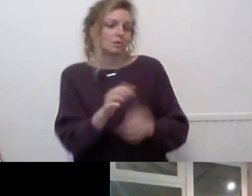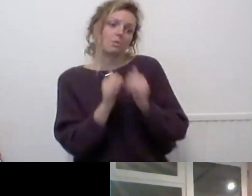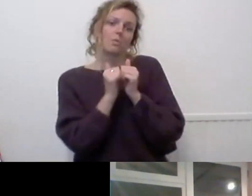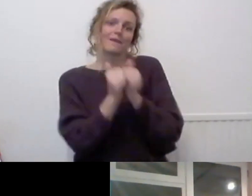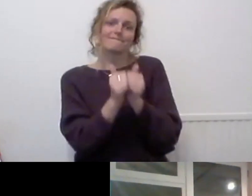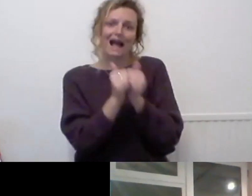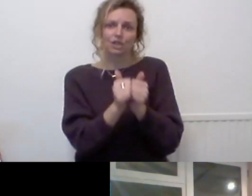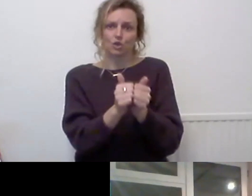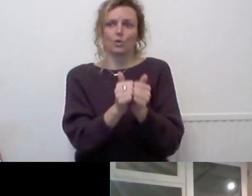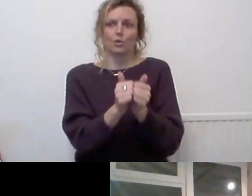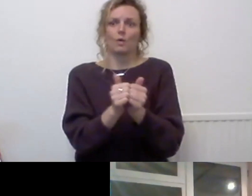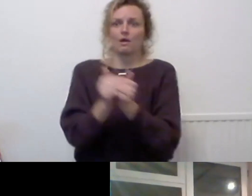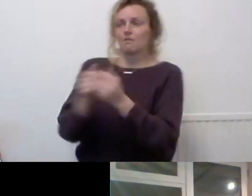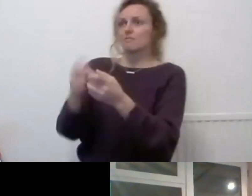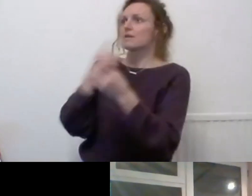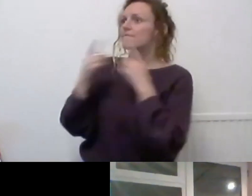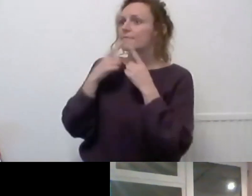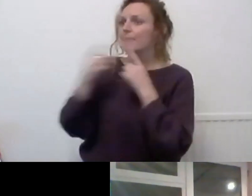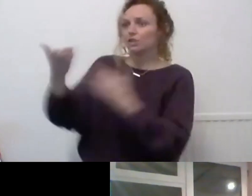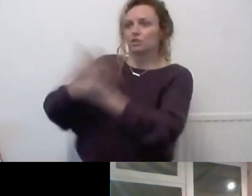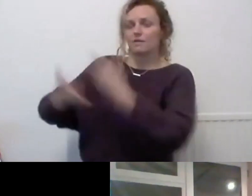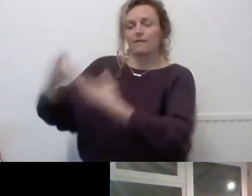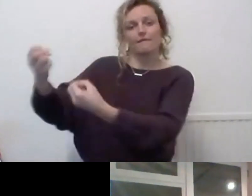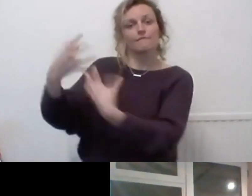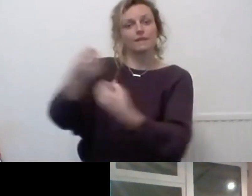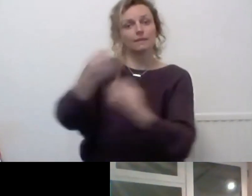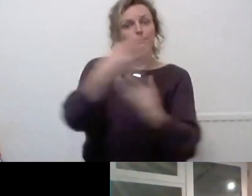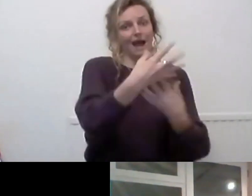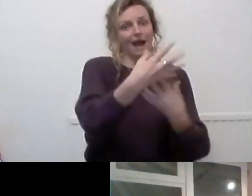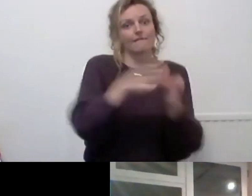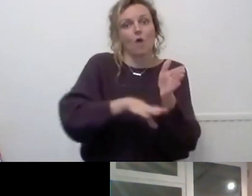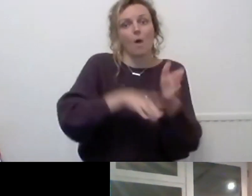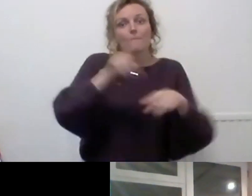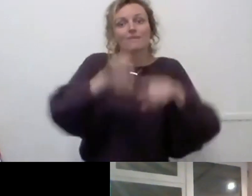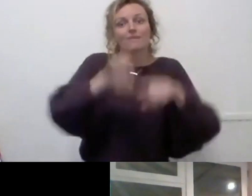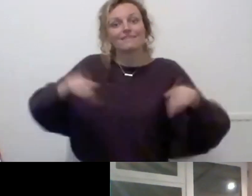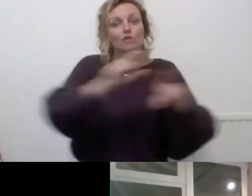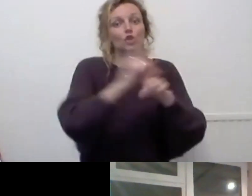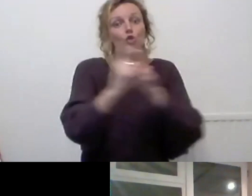leaders. I know Mohammed is incredibly involved in parts of Bristol, as are others. And we're